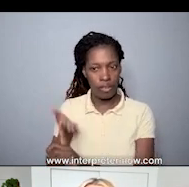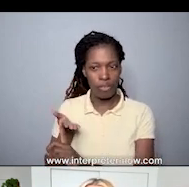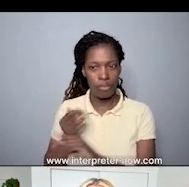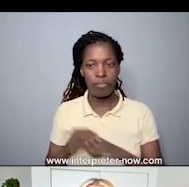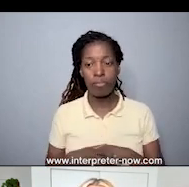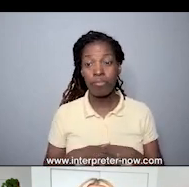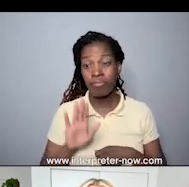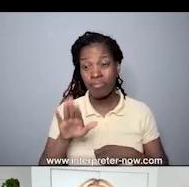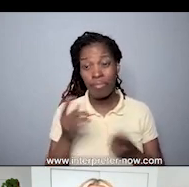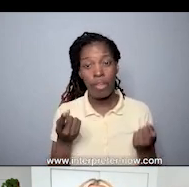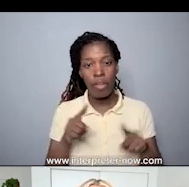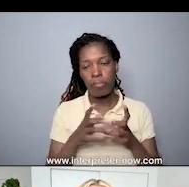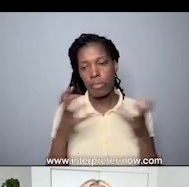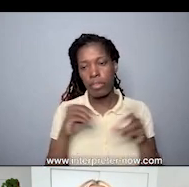exist.